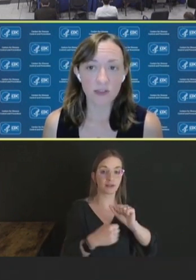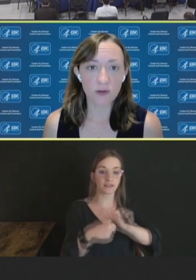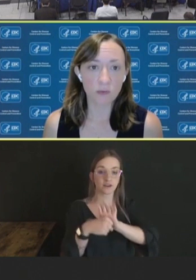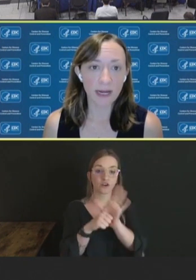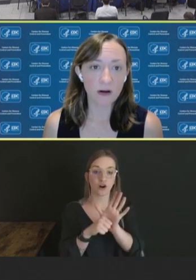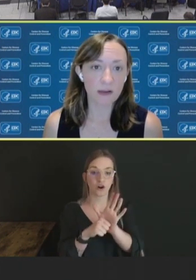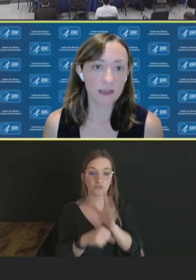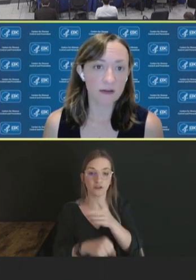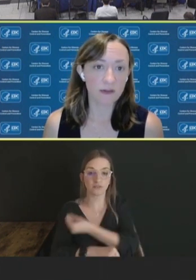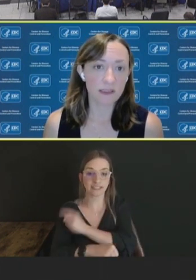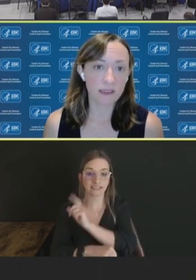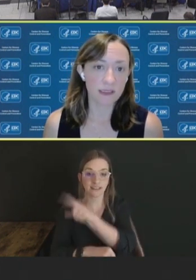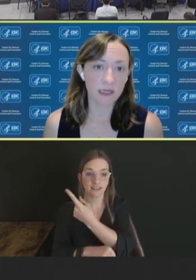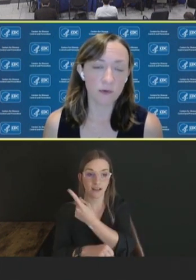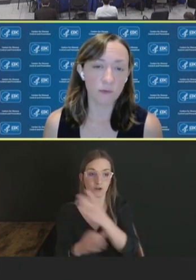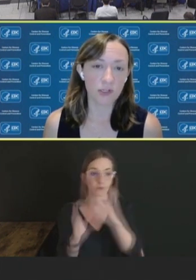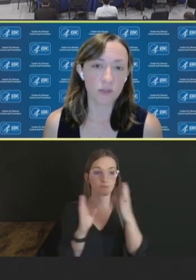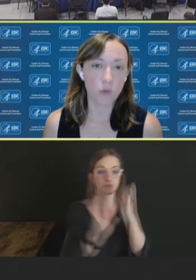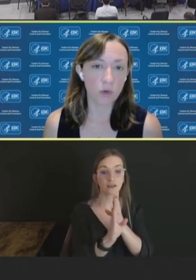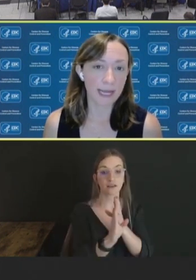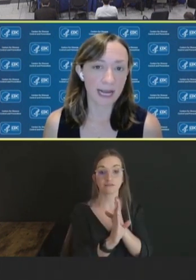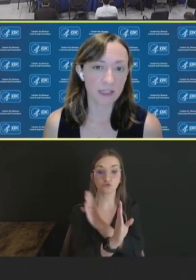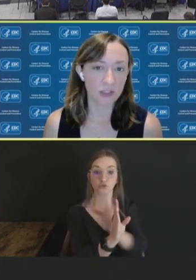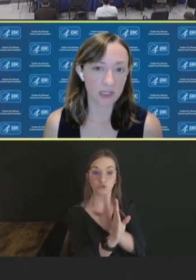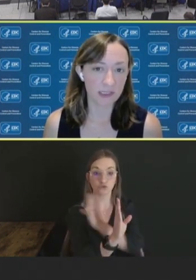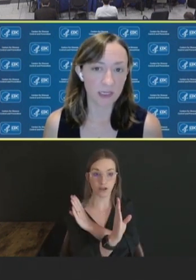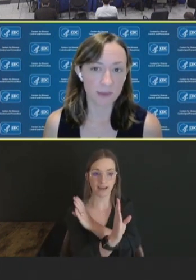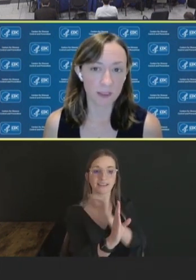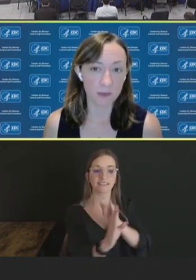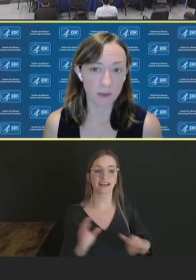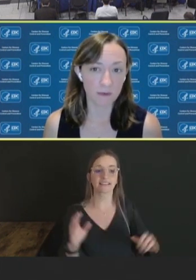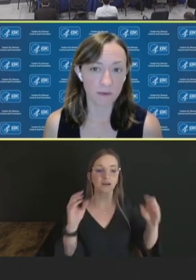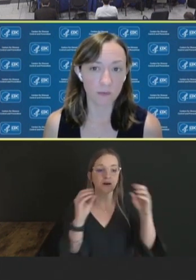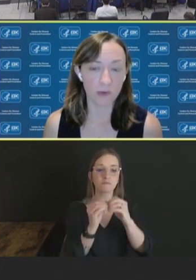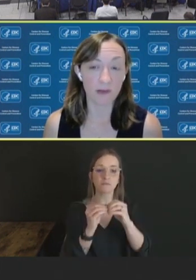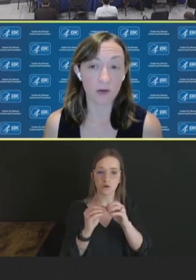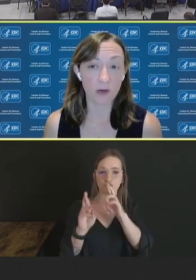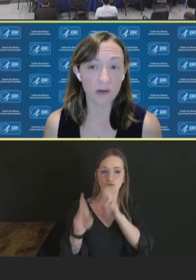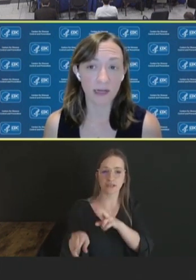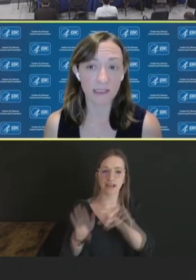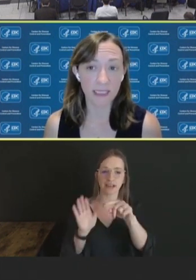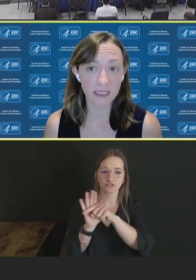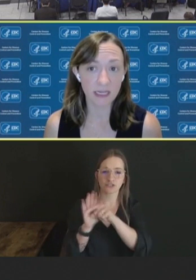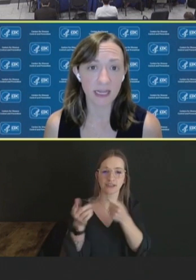And to the right are the differences in which more reactogenicity was observed with COVID-19